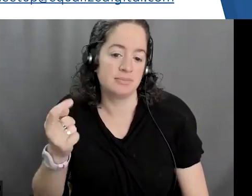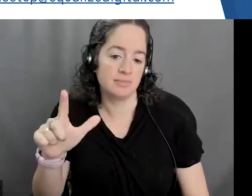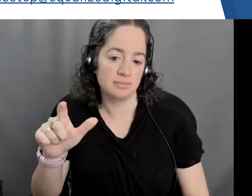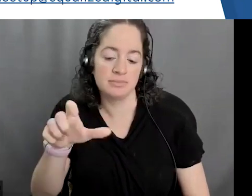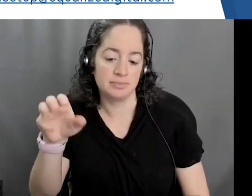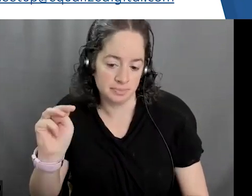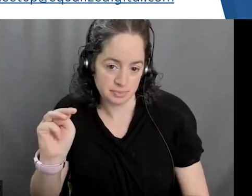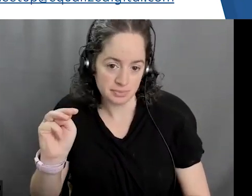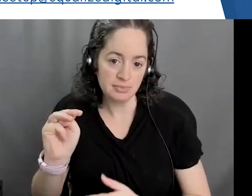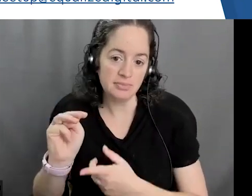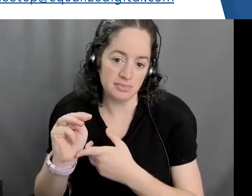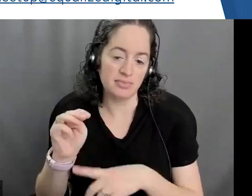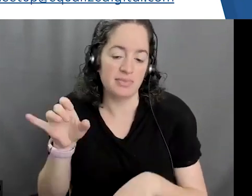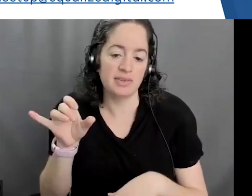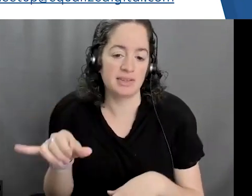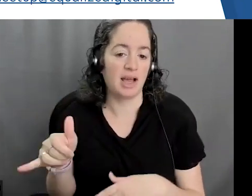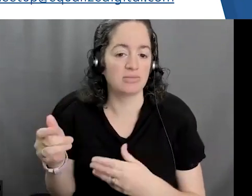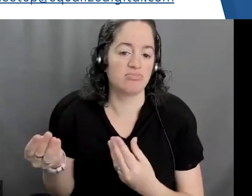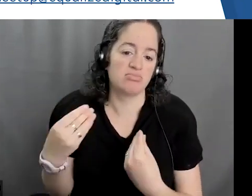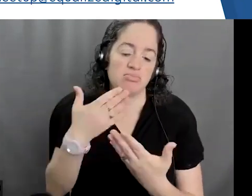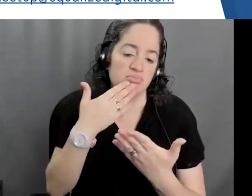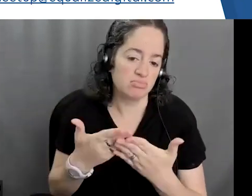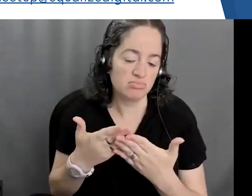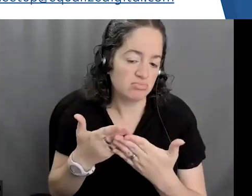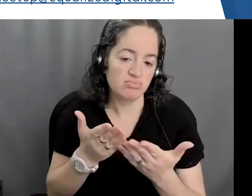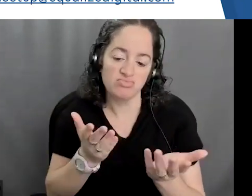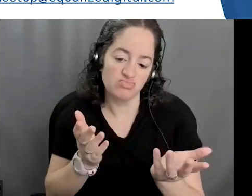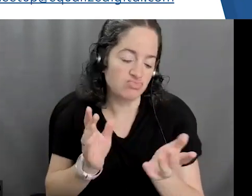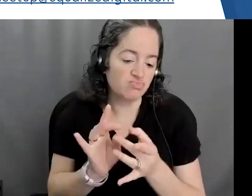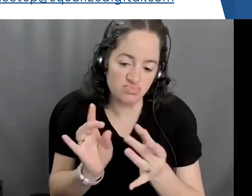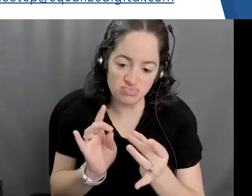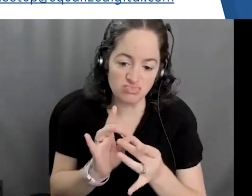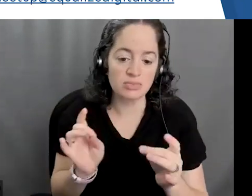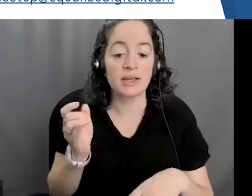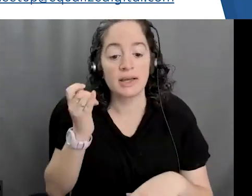That is also a great e-mail to use if you have questions, following a meetup,